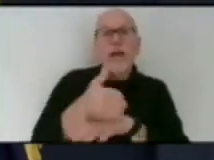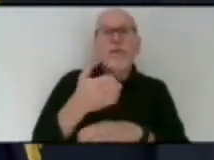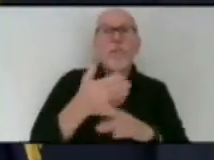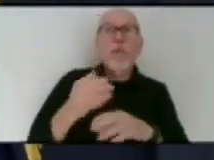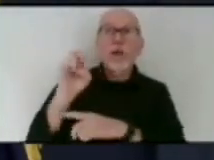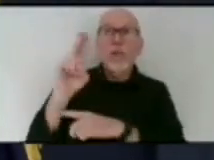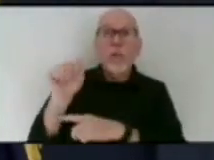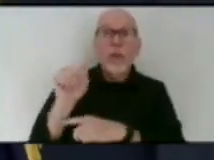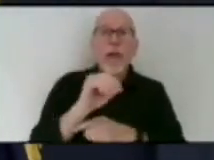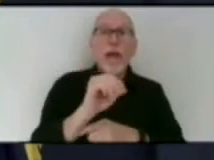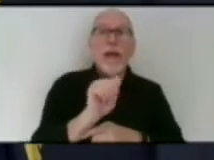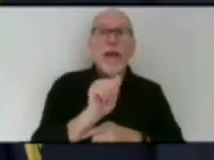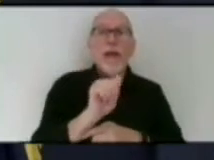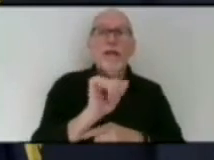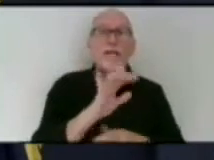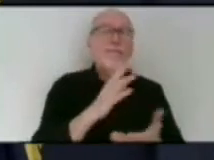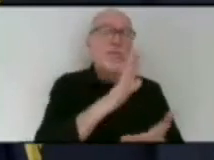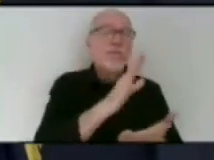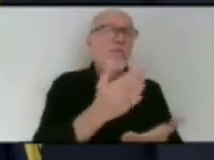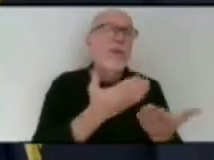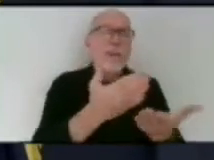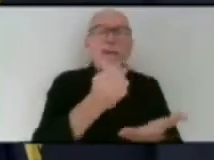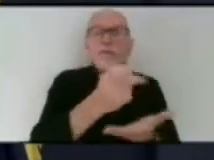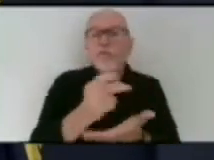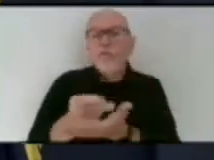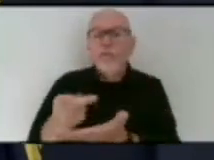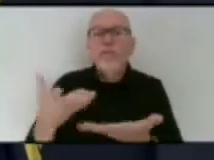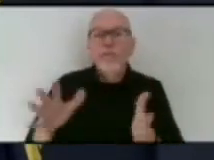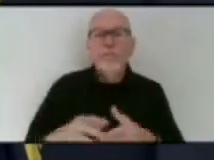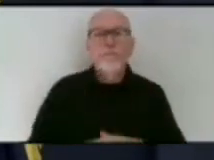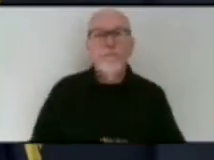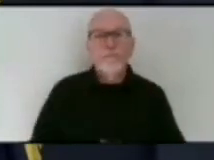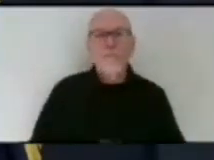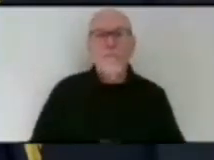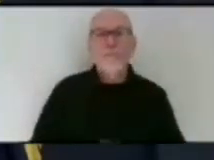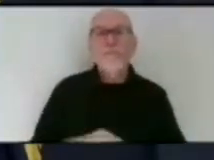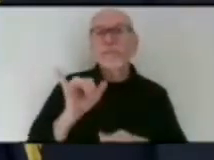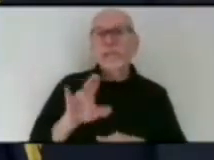A. C I P recommendations are released. Indiana is also working with CVS and